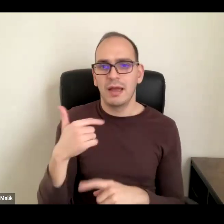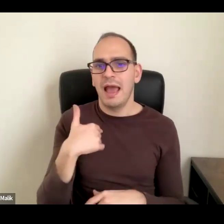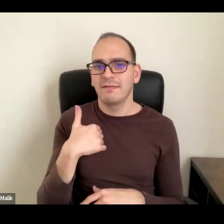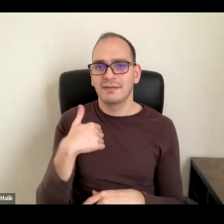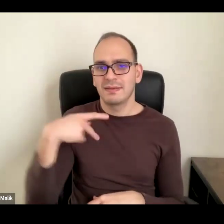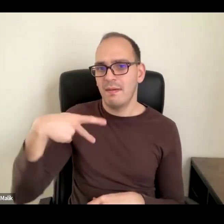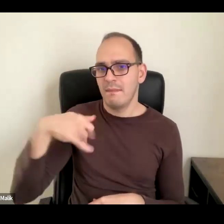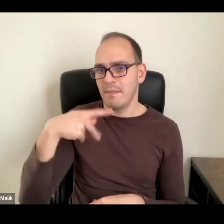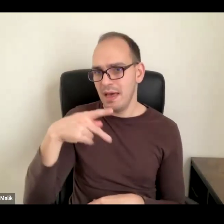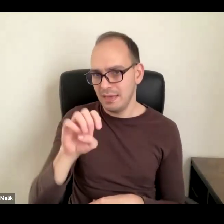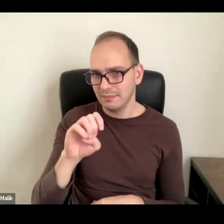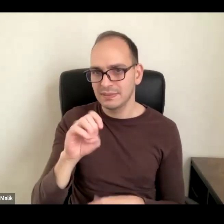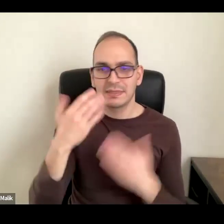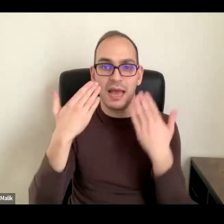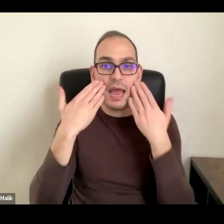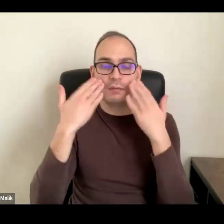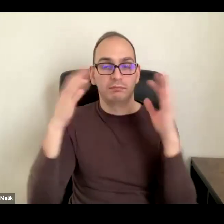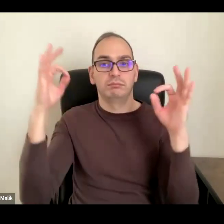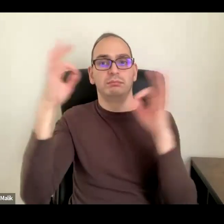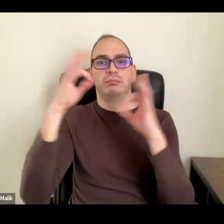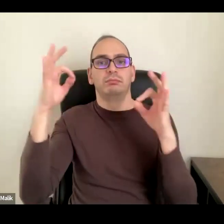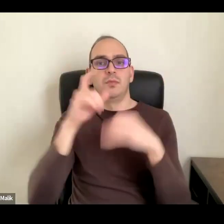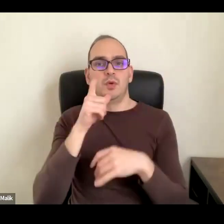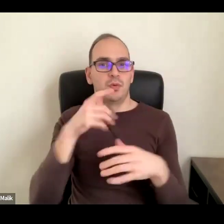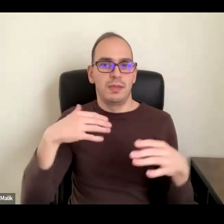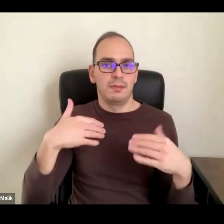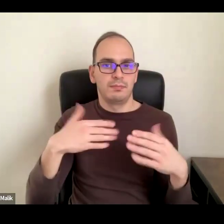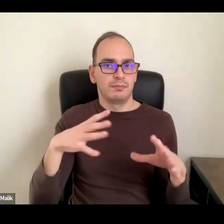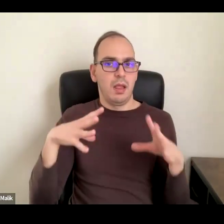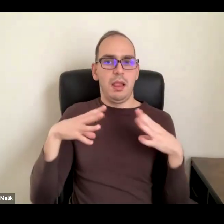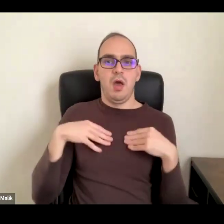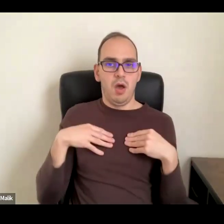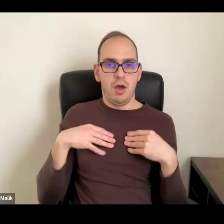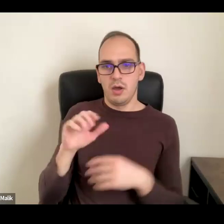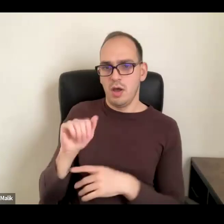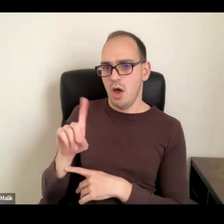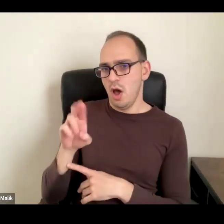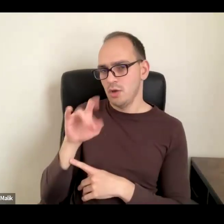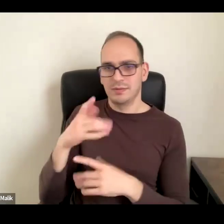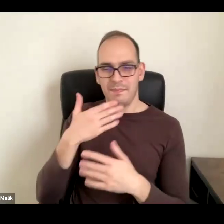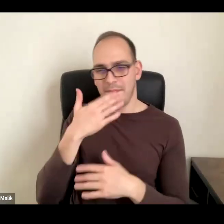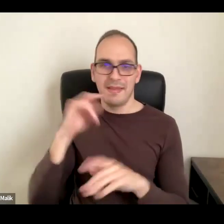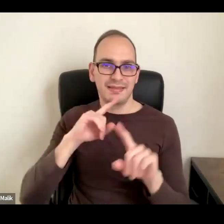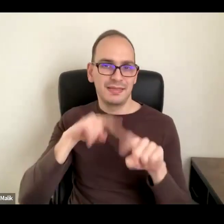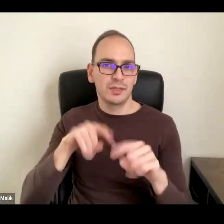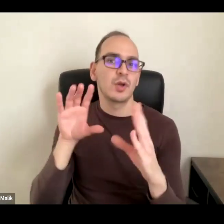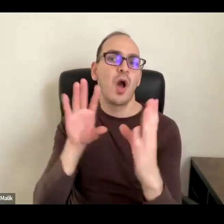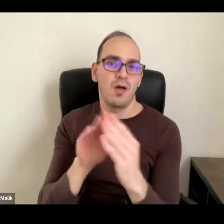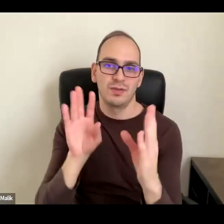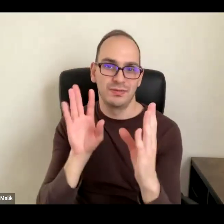have no idea what they are or who they belong to. Audrey gave the best answer. Consultation.